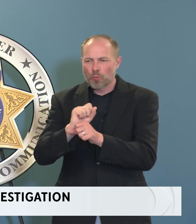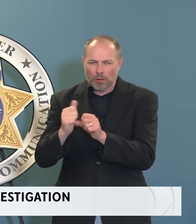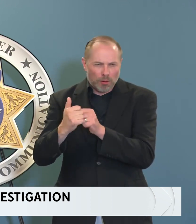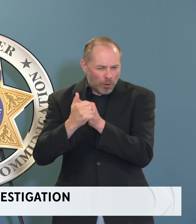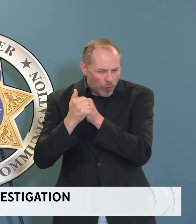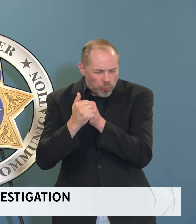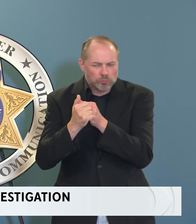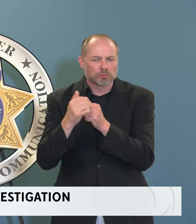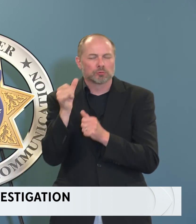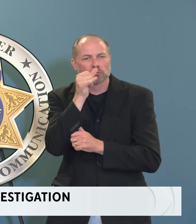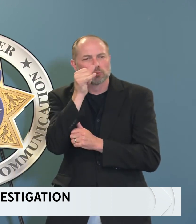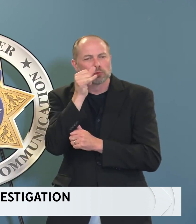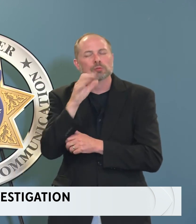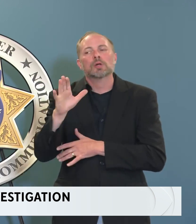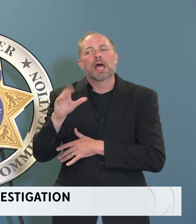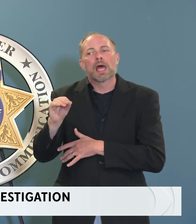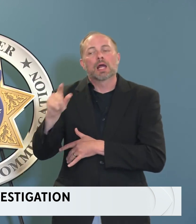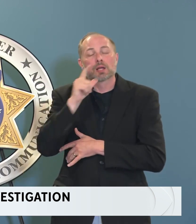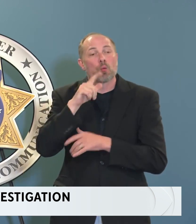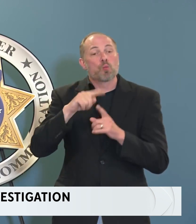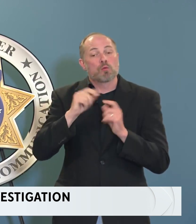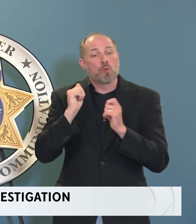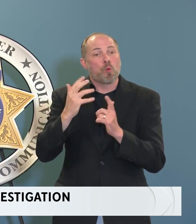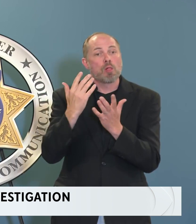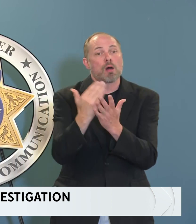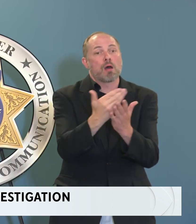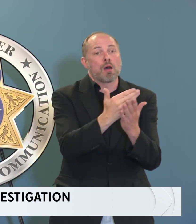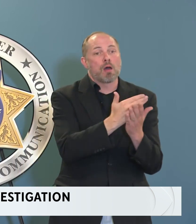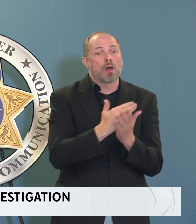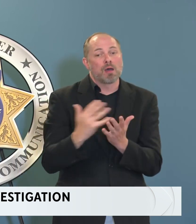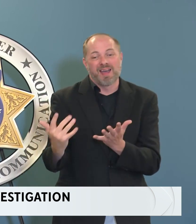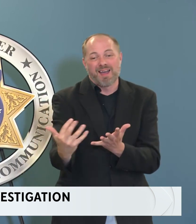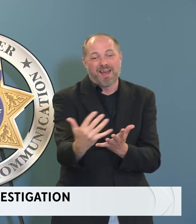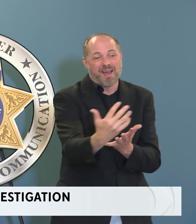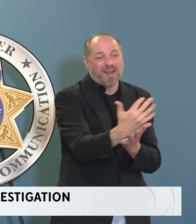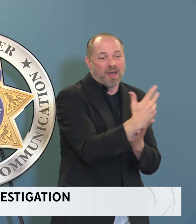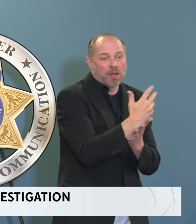WHERE AND HOW THE FIRE STARTED. THE SHERIFF'S OFFICE AND THE DISTRICT ATTORNEY'S OFFICE